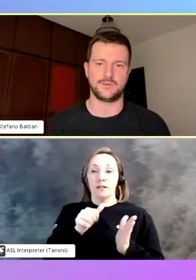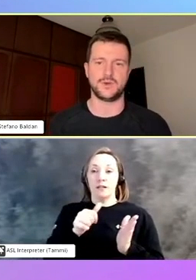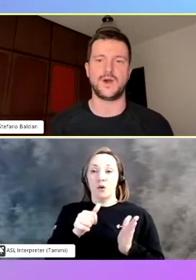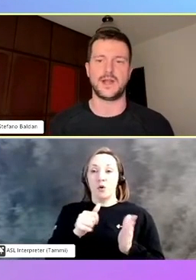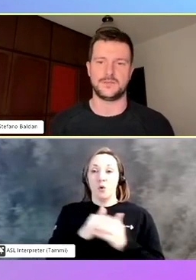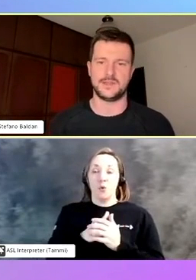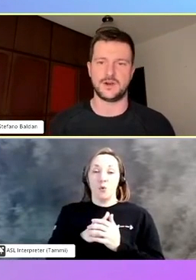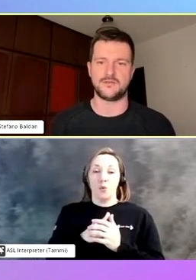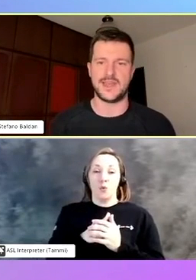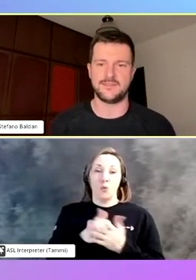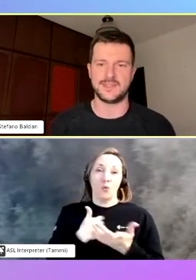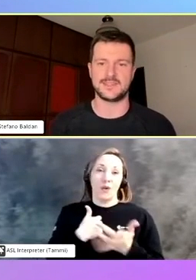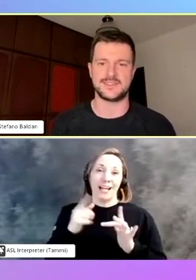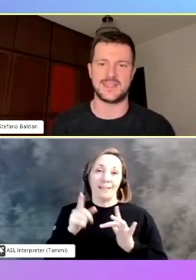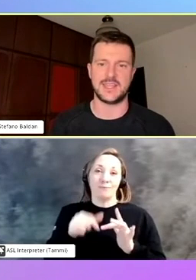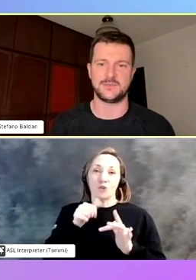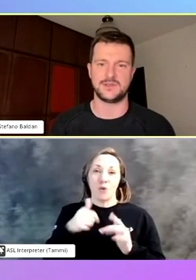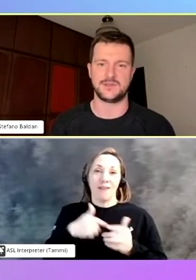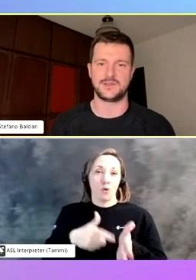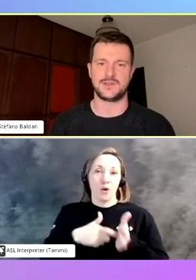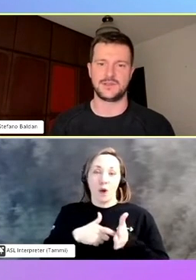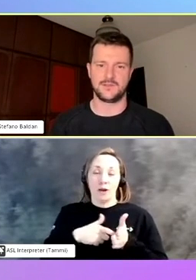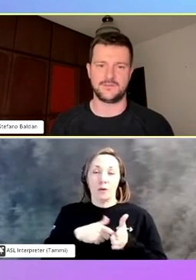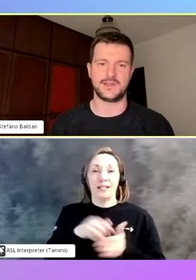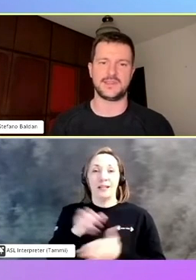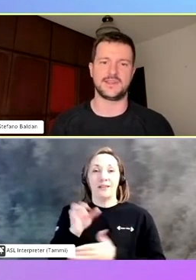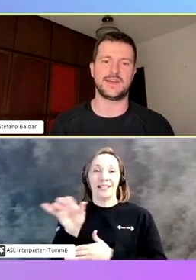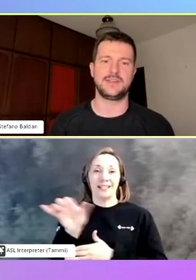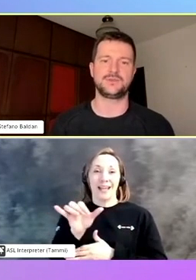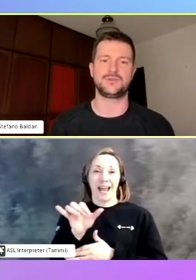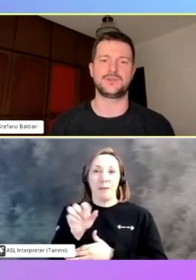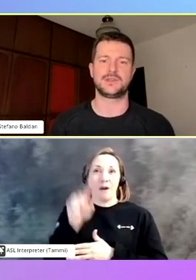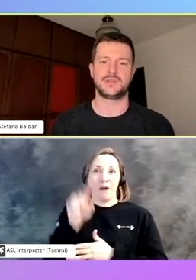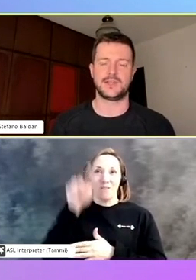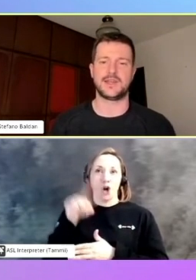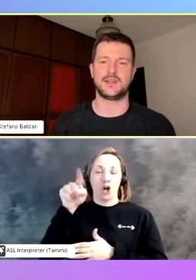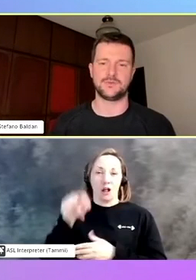miro I would not right provided by individual companies.